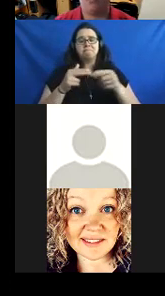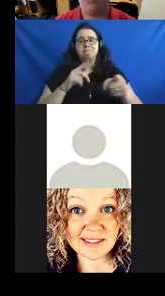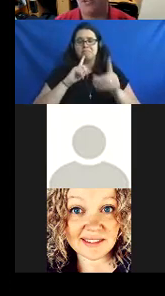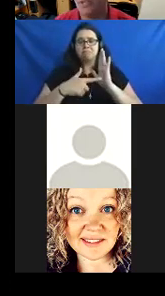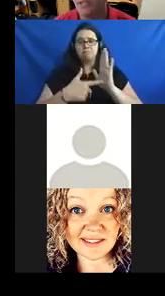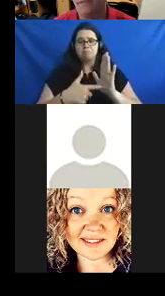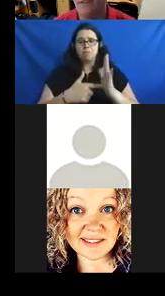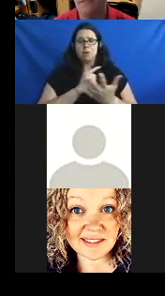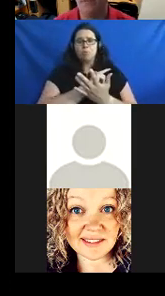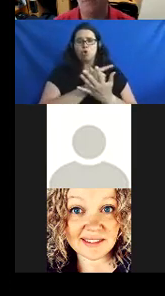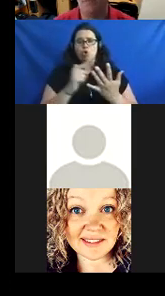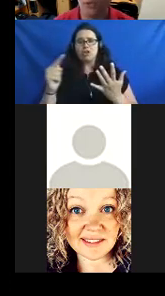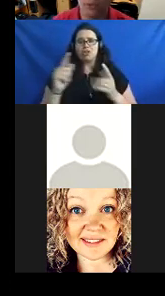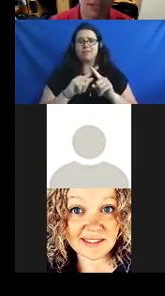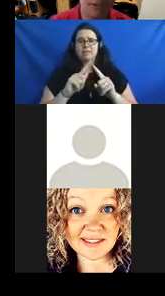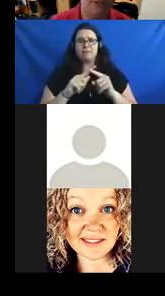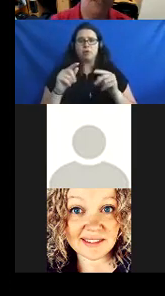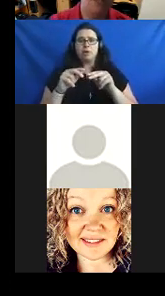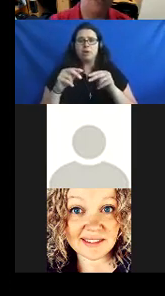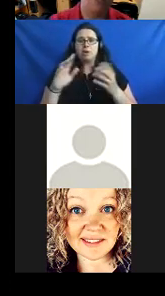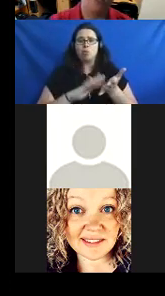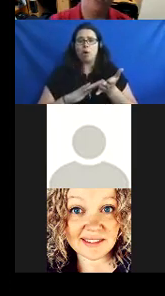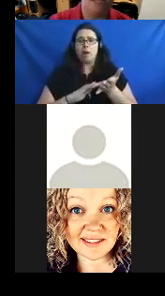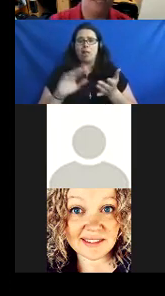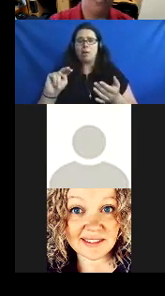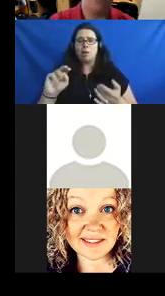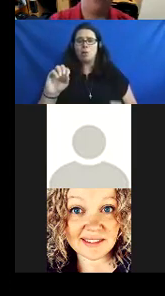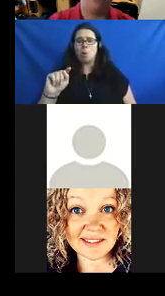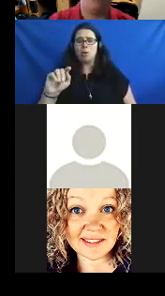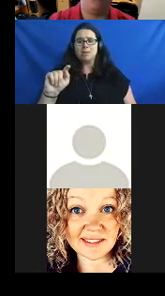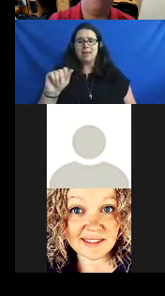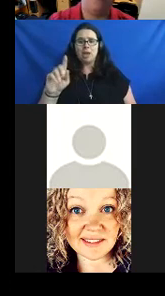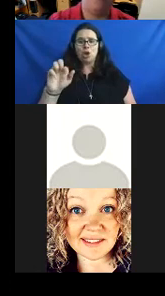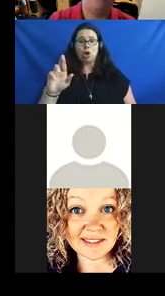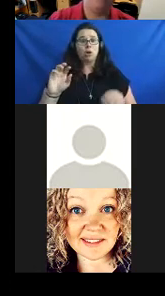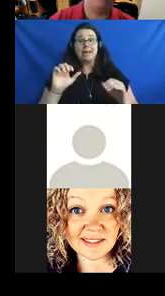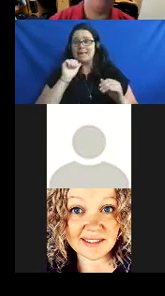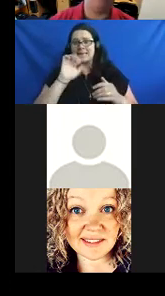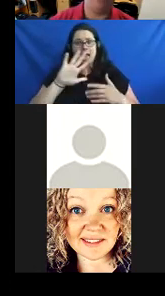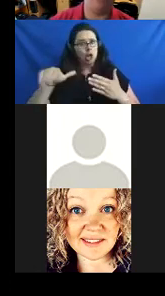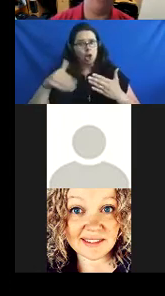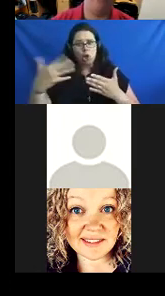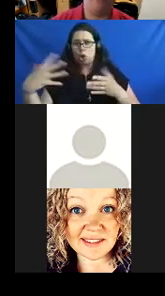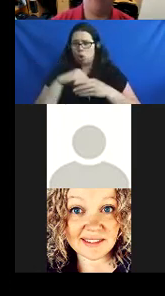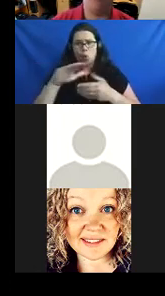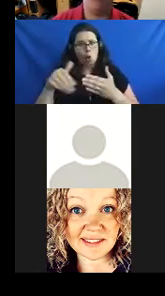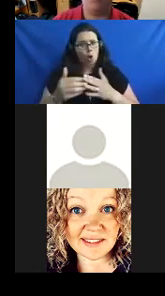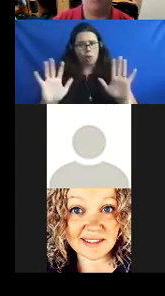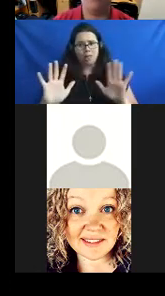DIFFERENT BRAILLE NOTE TAKERS. NOT IN ANY INCLUSIVE OF THE RANGE OF DIFFERENT NOTE TAKERS